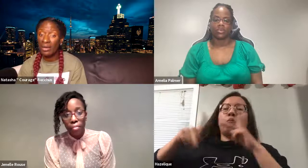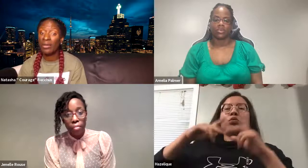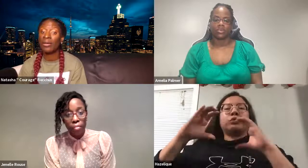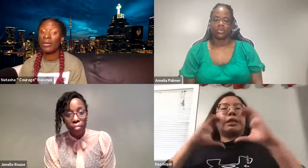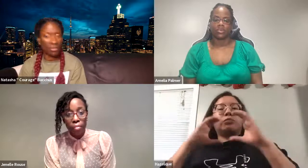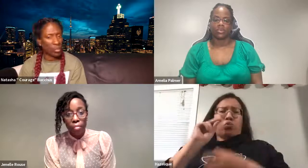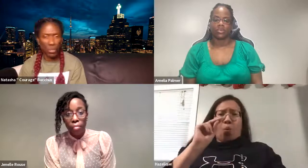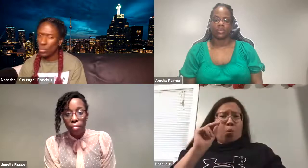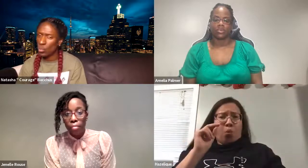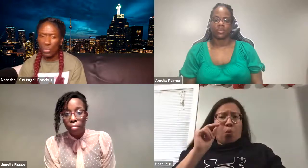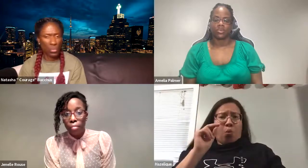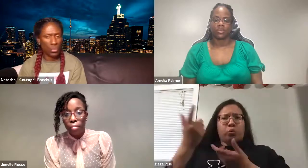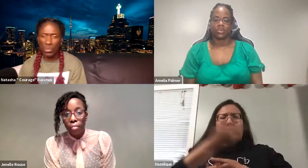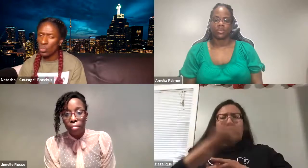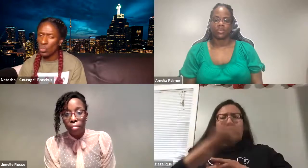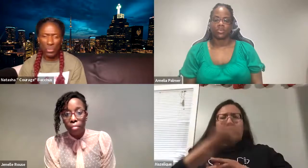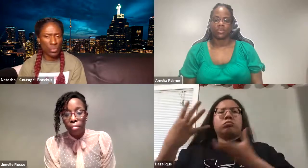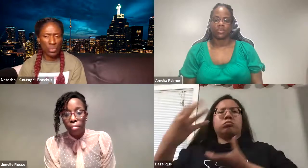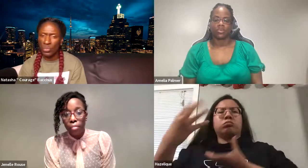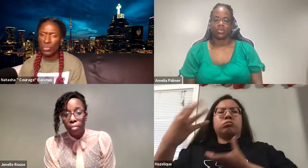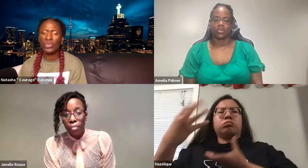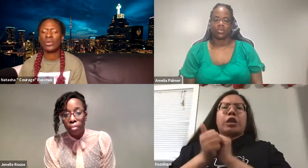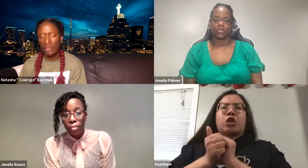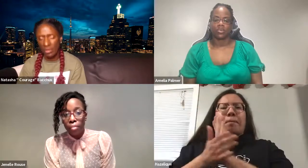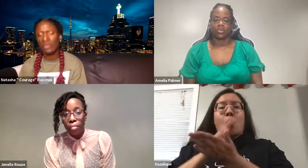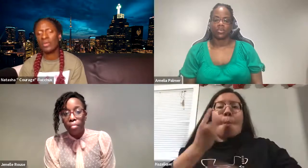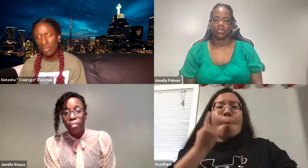in that way and i could be myself and who i am with with my community